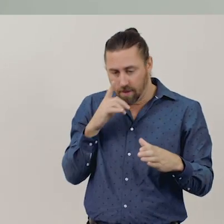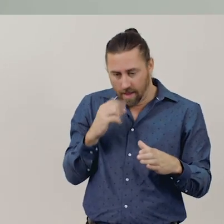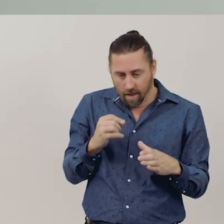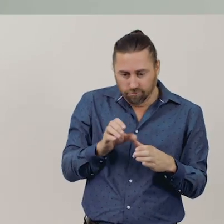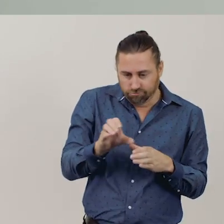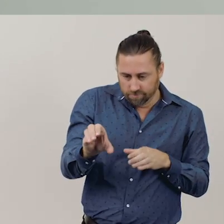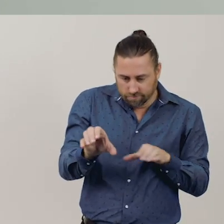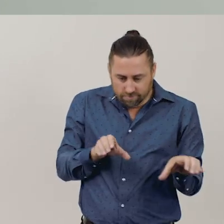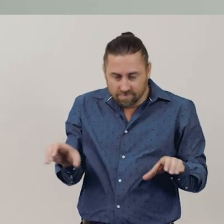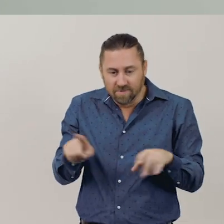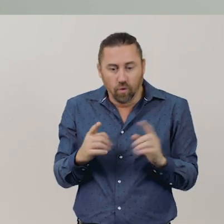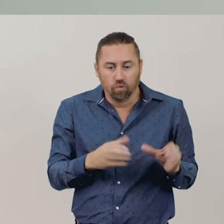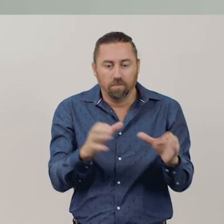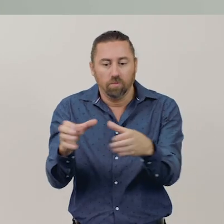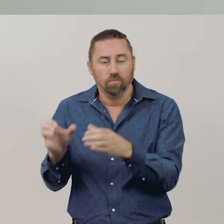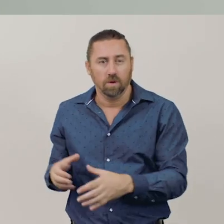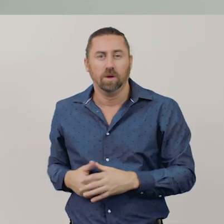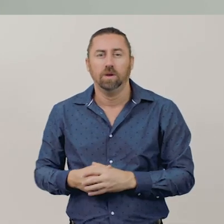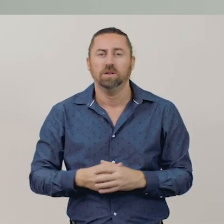Riley, Sam, and I love carrot sticks.